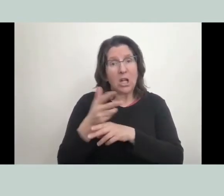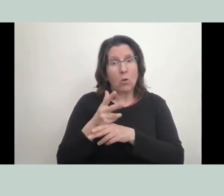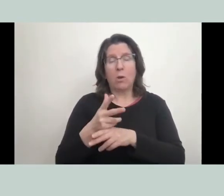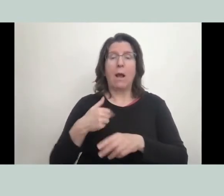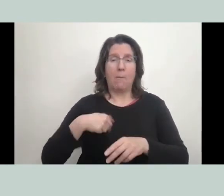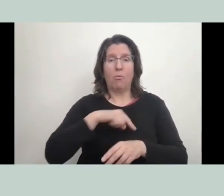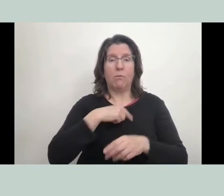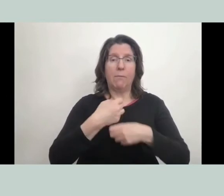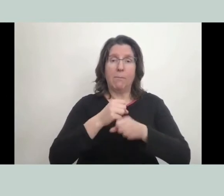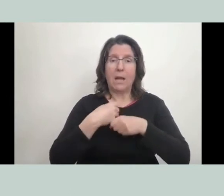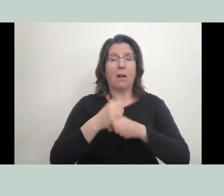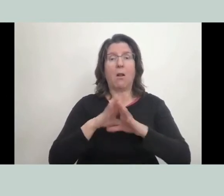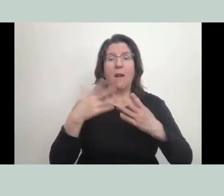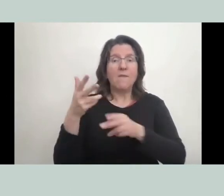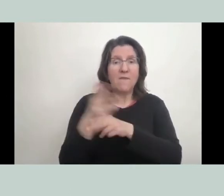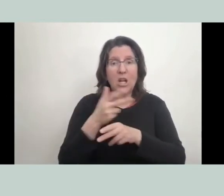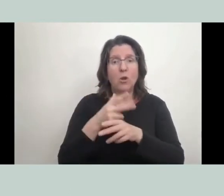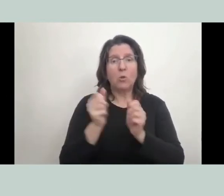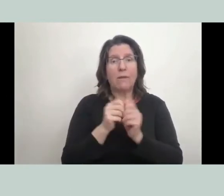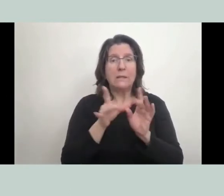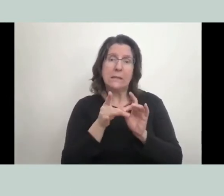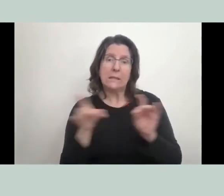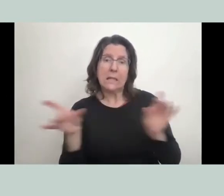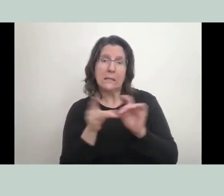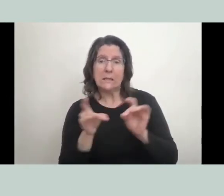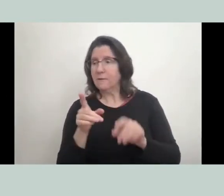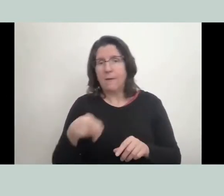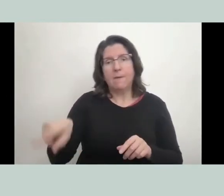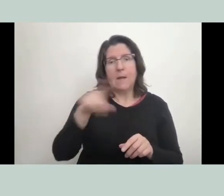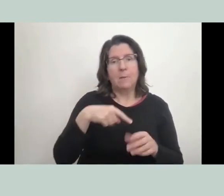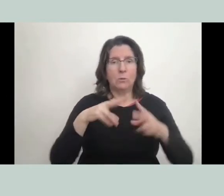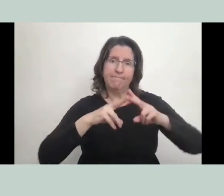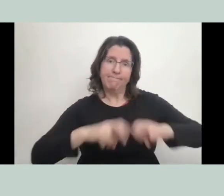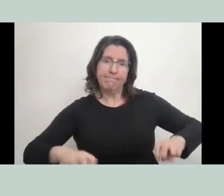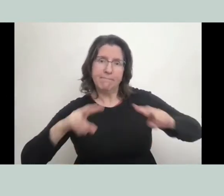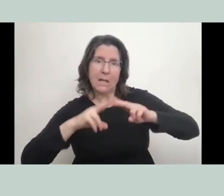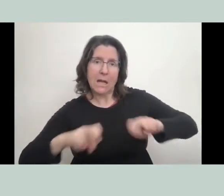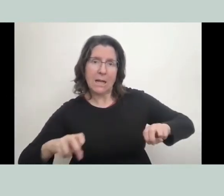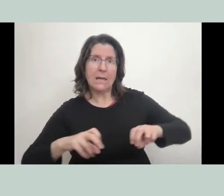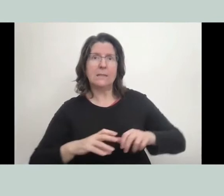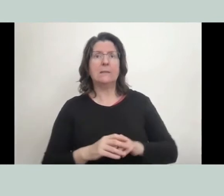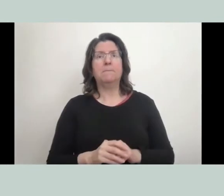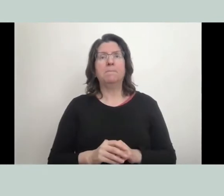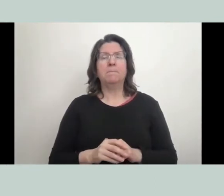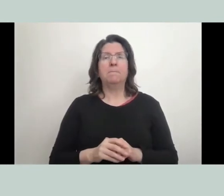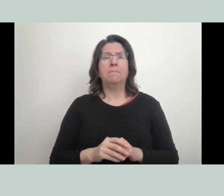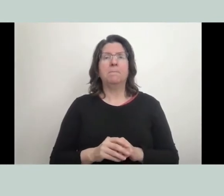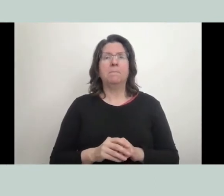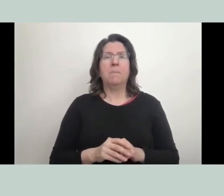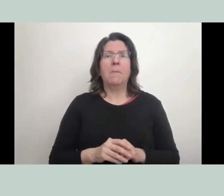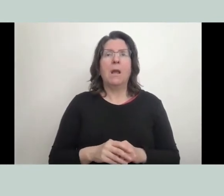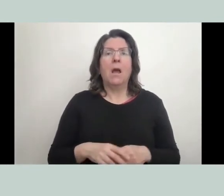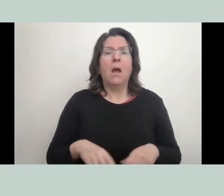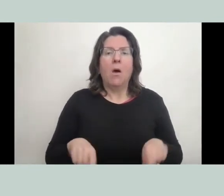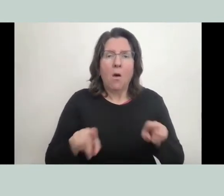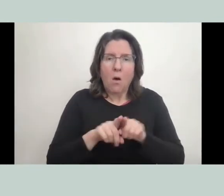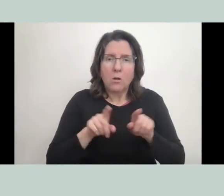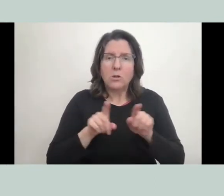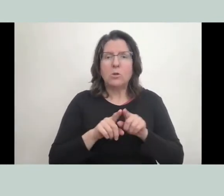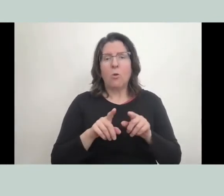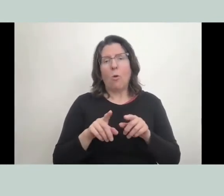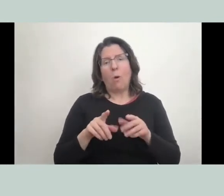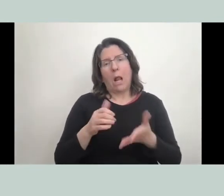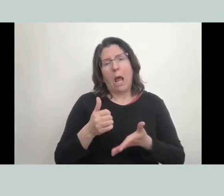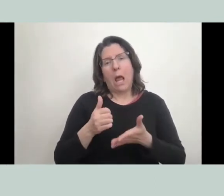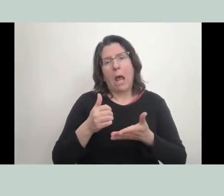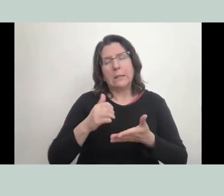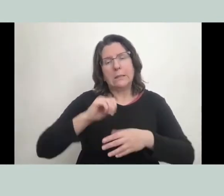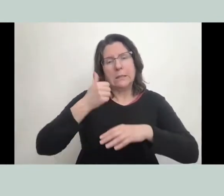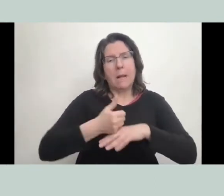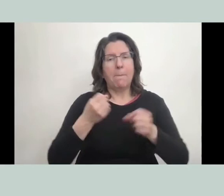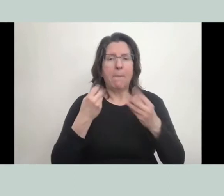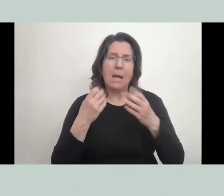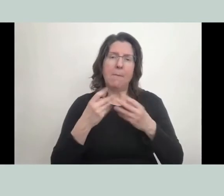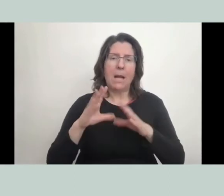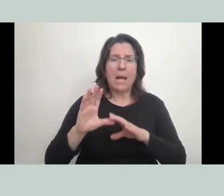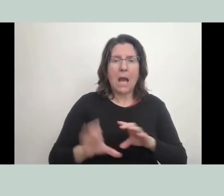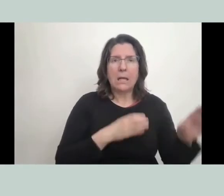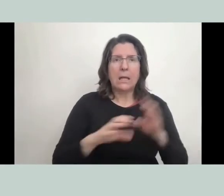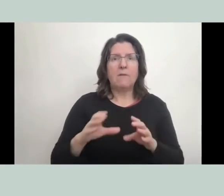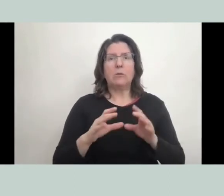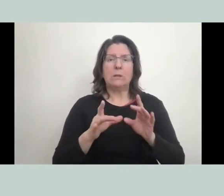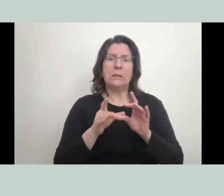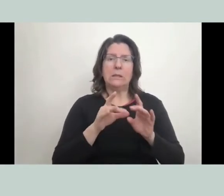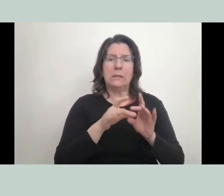I use video often. As a class, we make a lot of video sentences for the students to parse.